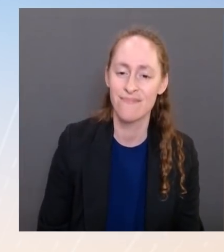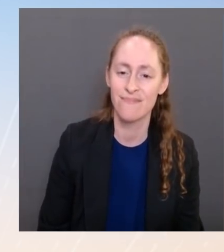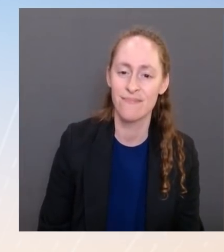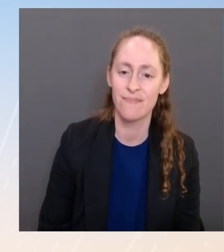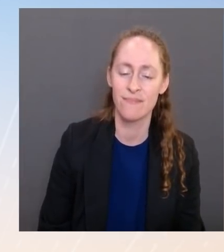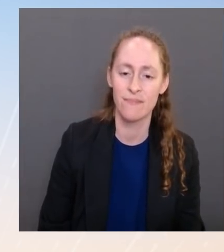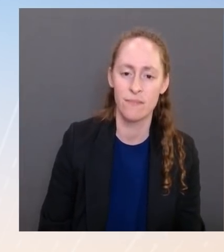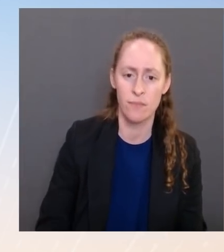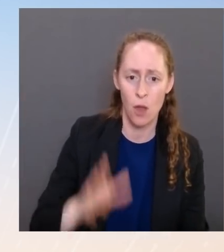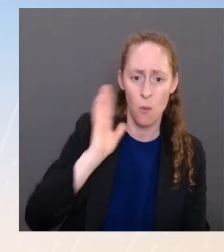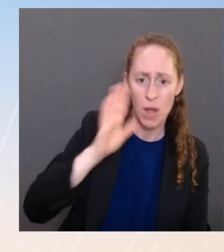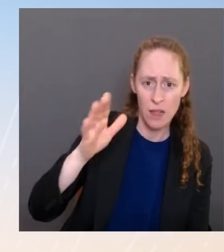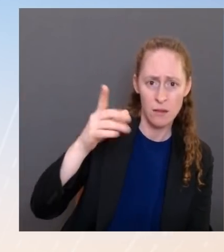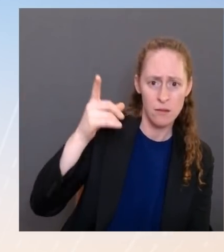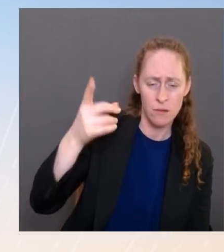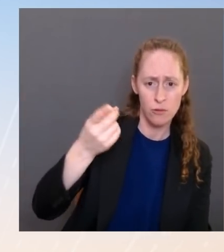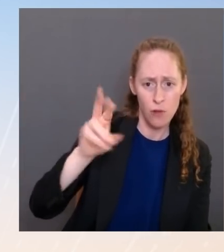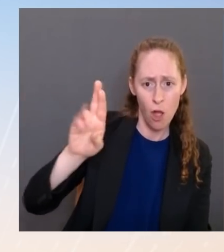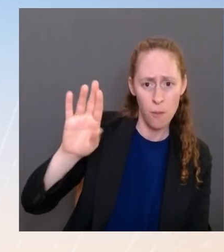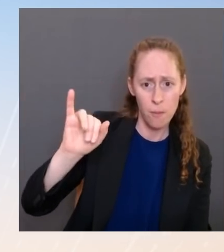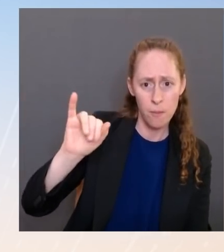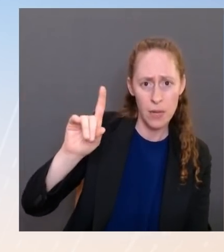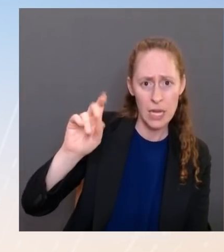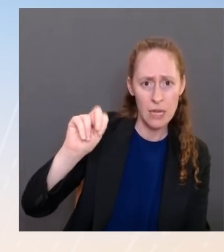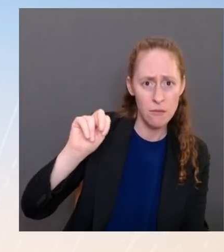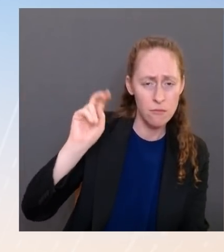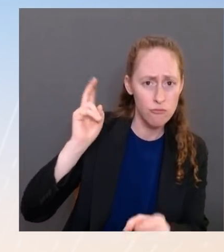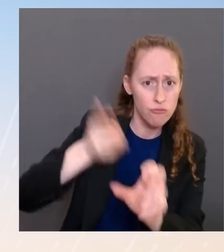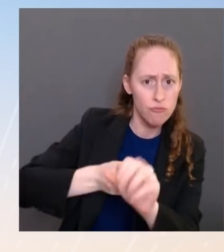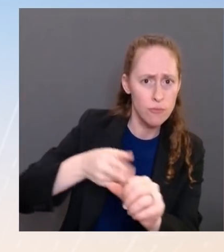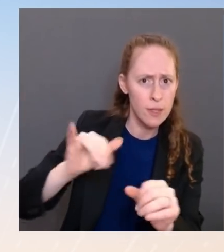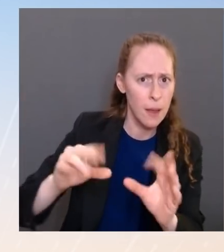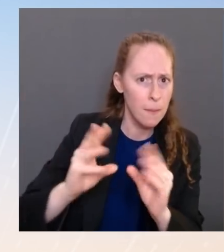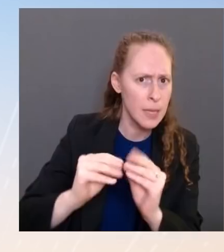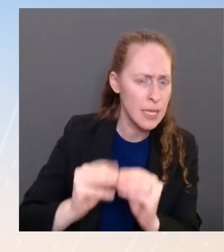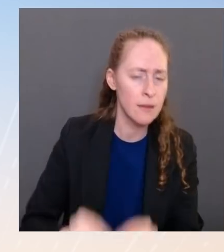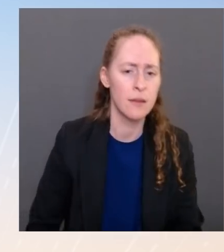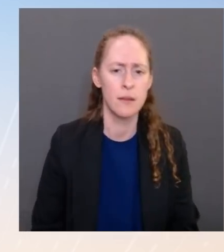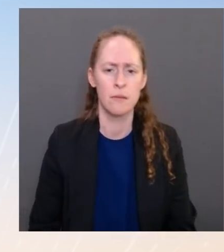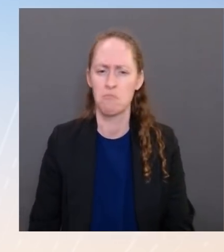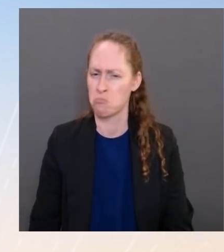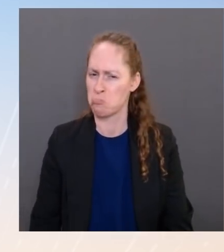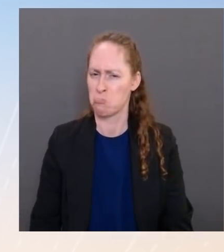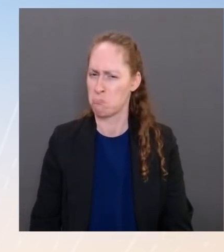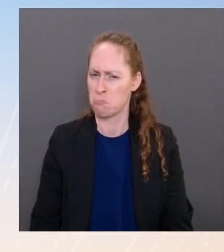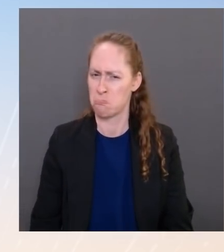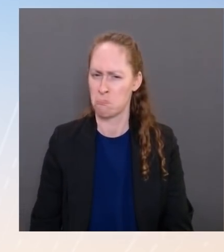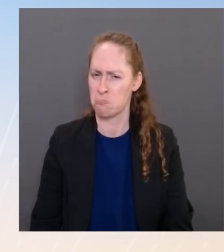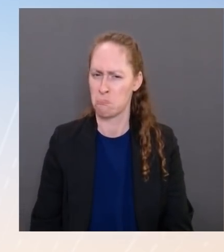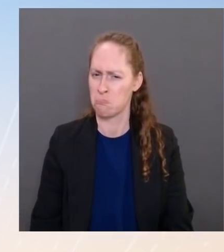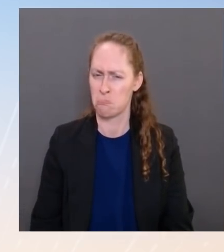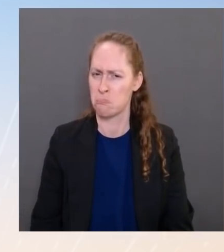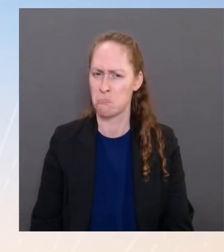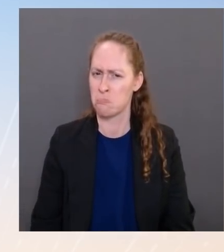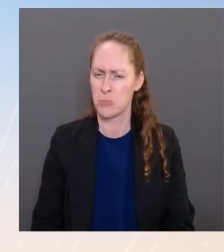But the President -- she and the President obviously had a number of conversations since she returned. She -- he was talking just this morning about how proud he was of her trip